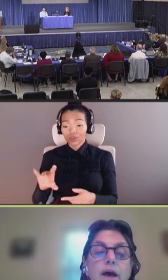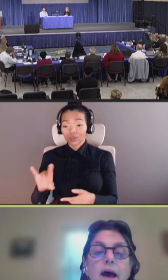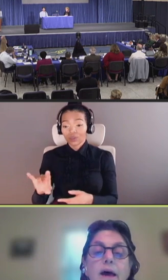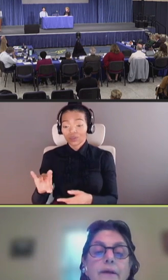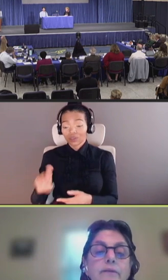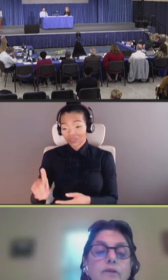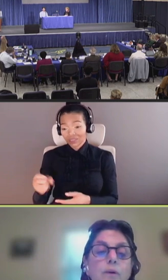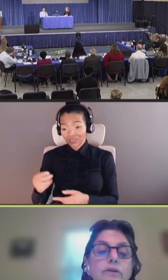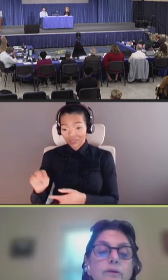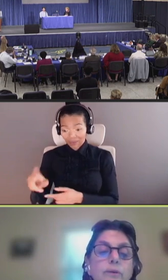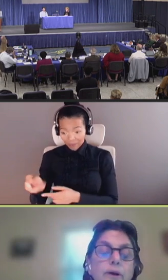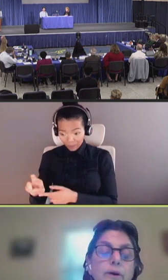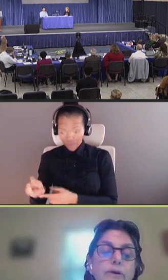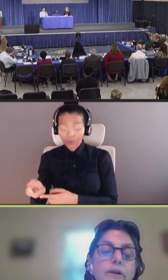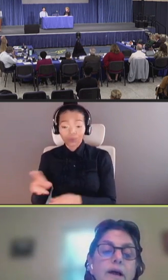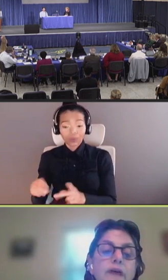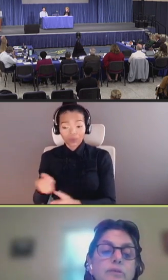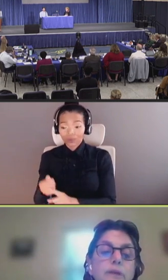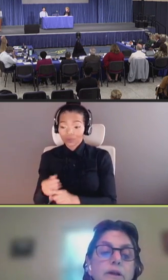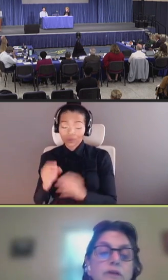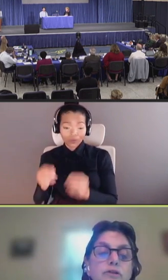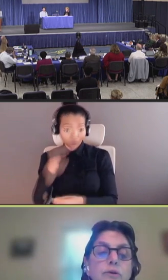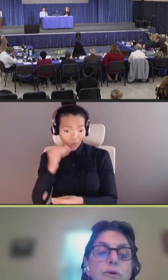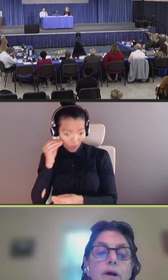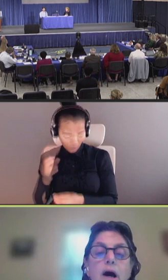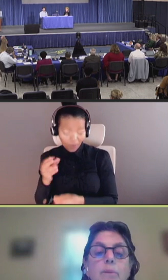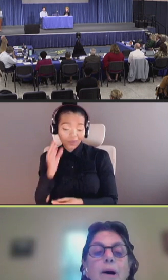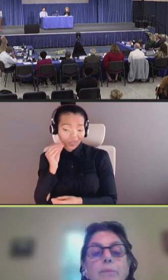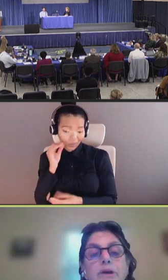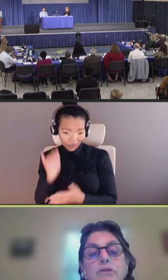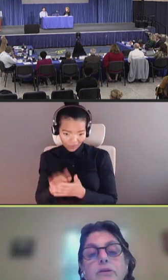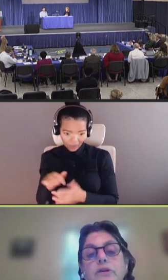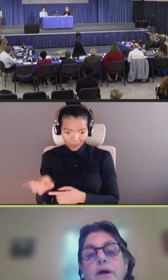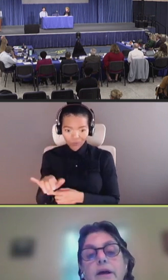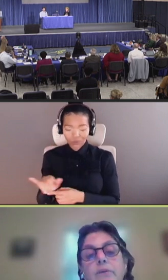And then, of course, you -- we heard in the last meeting in June about measles and what